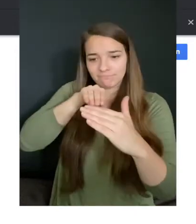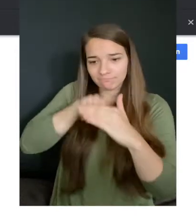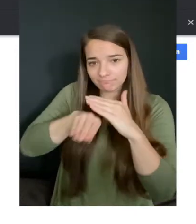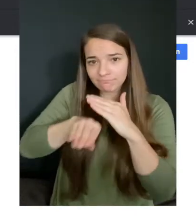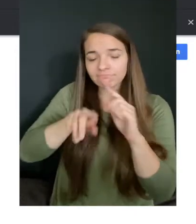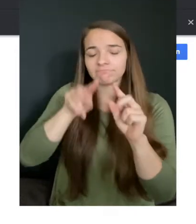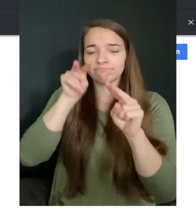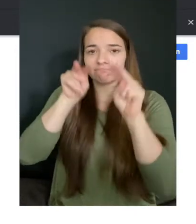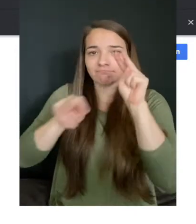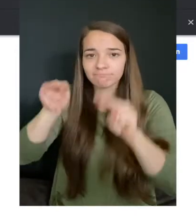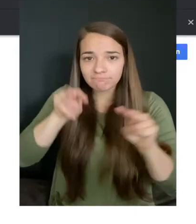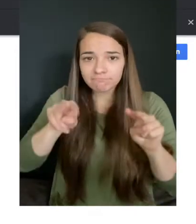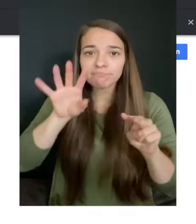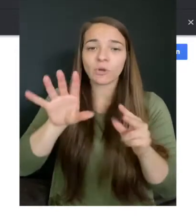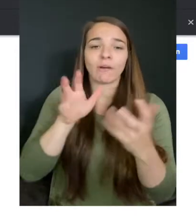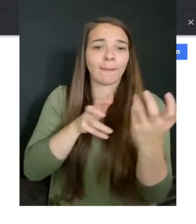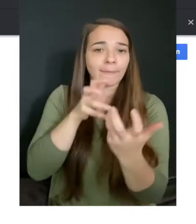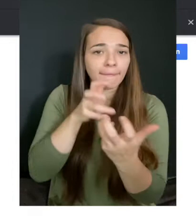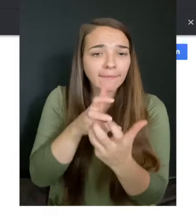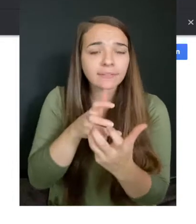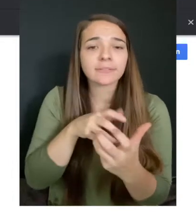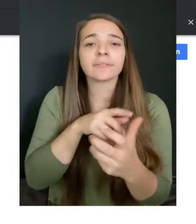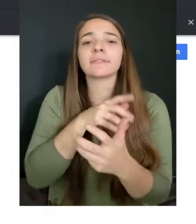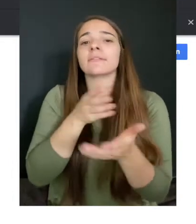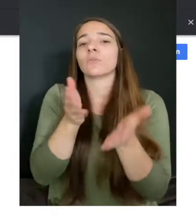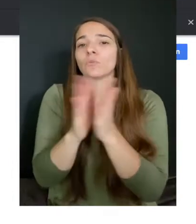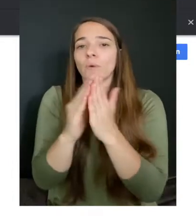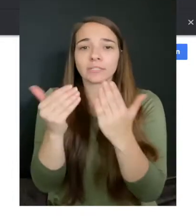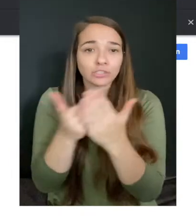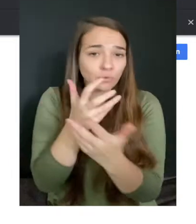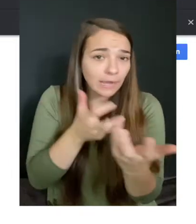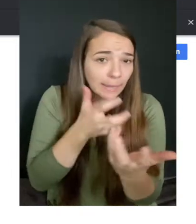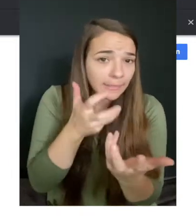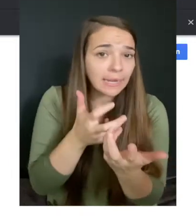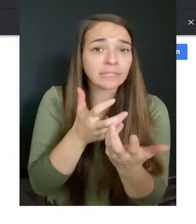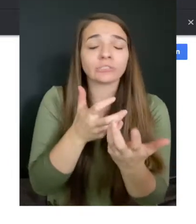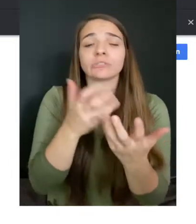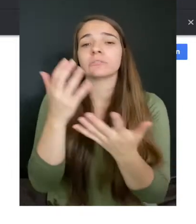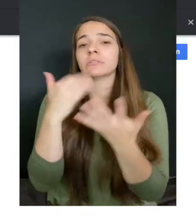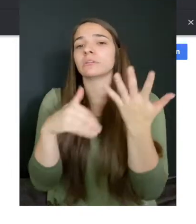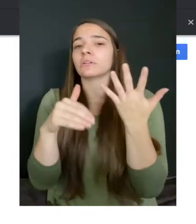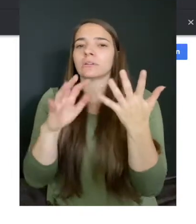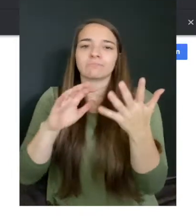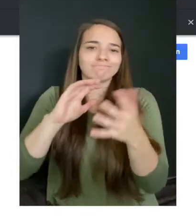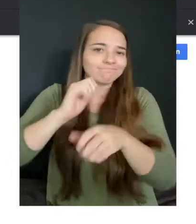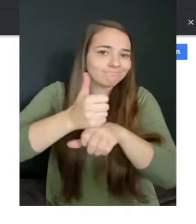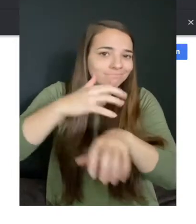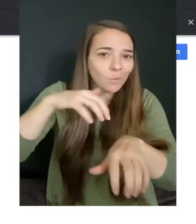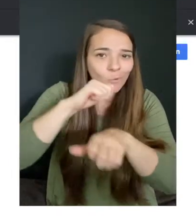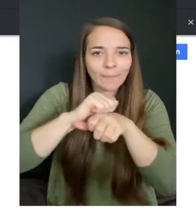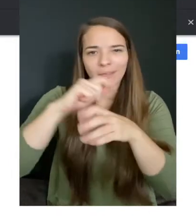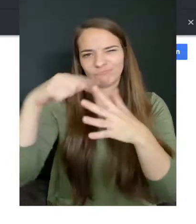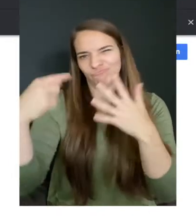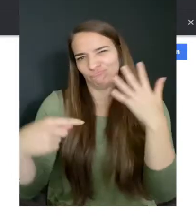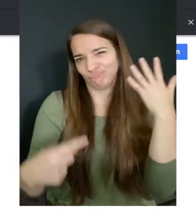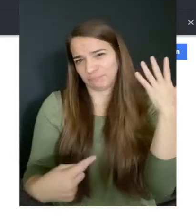to view their accommodations, request new accommodations for the semester, create appointments, things of that sort.